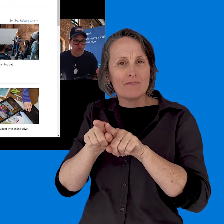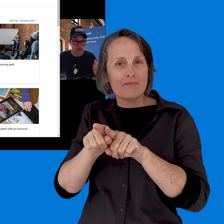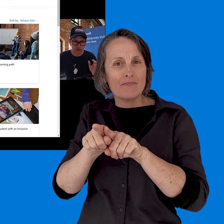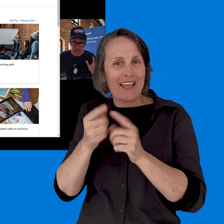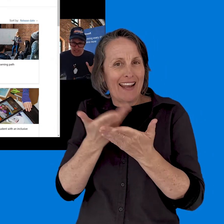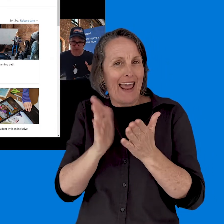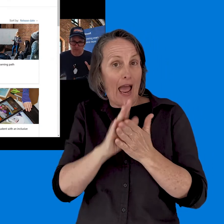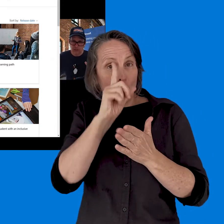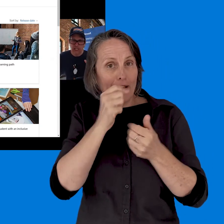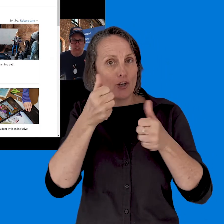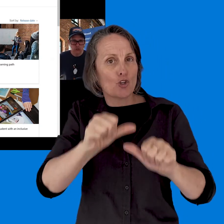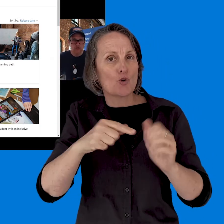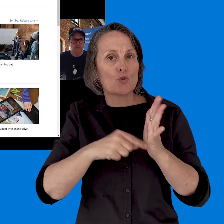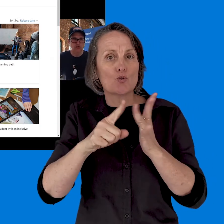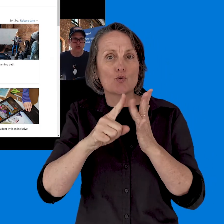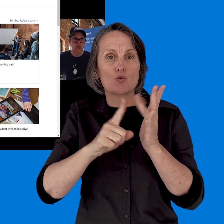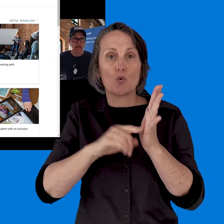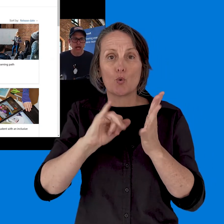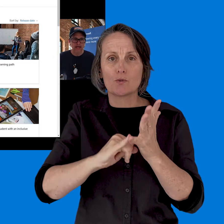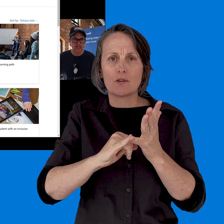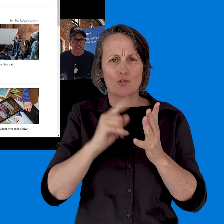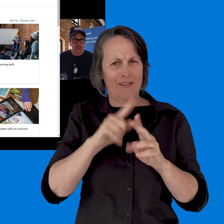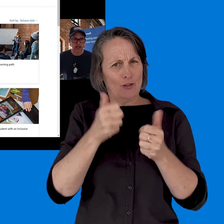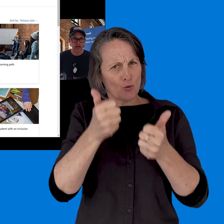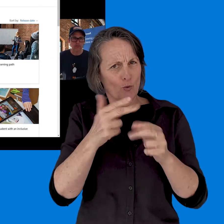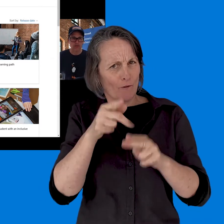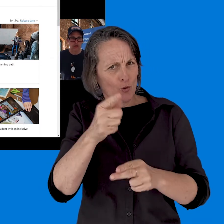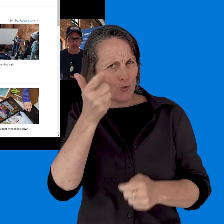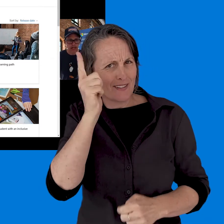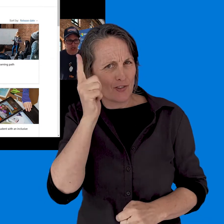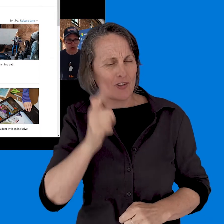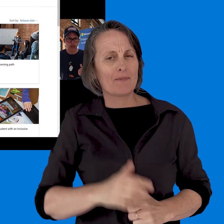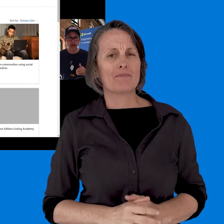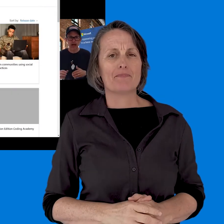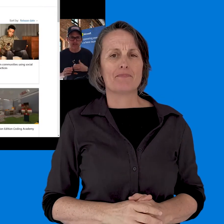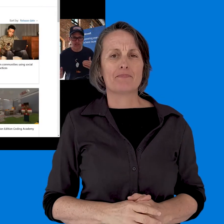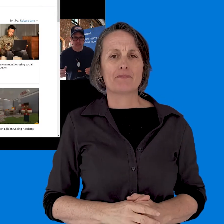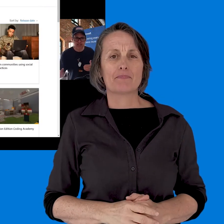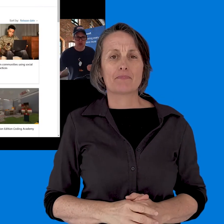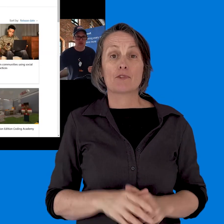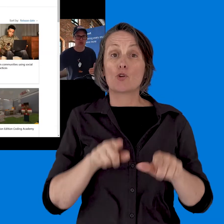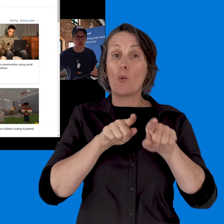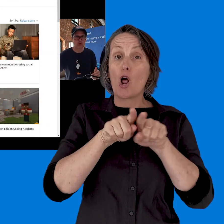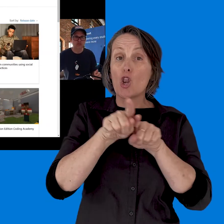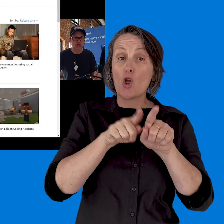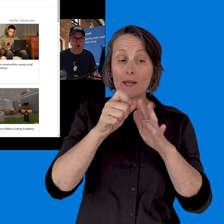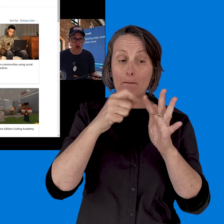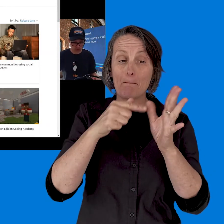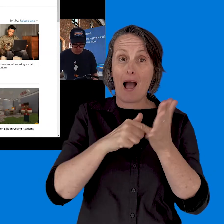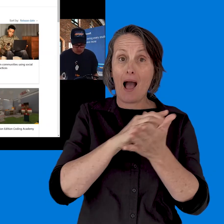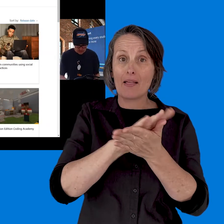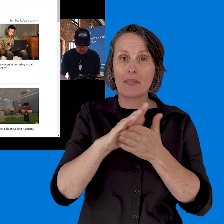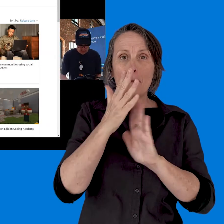so it becomes really useful to you as an educator. But our learning pods, as I said, those groups of courses,